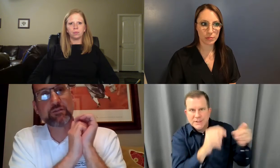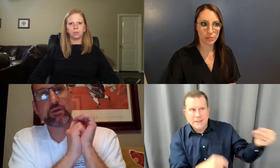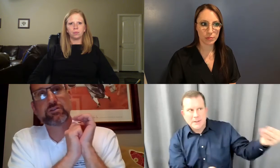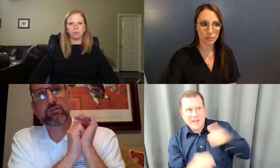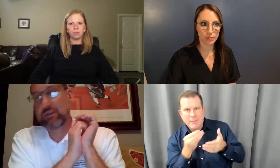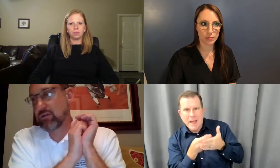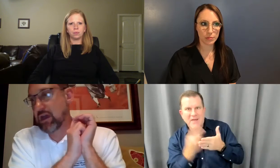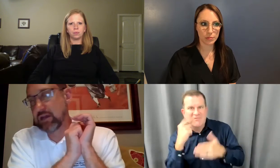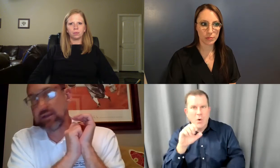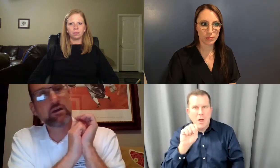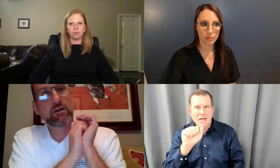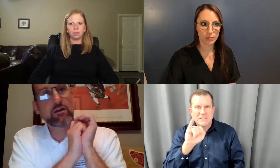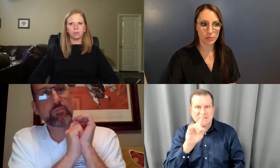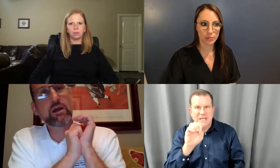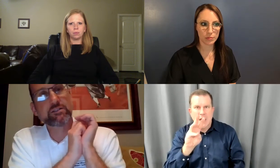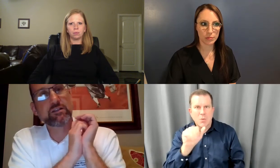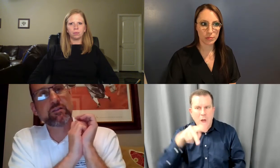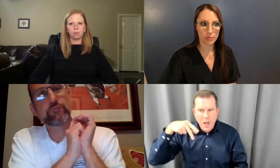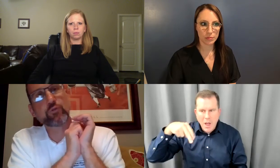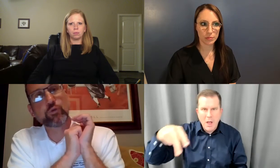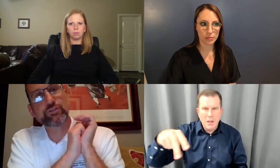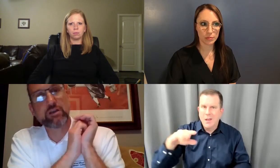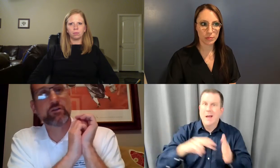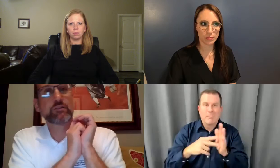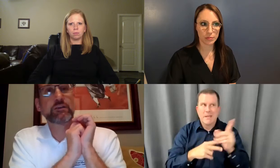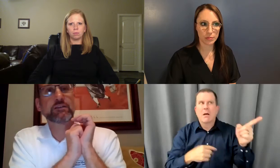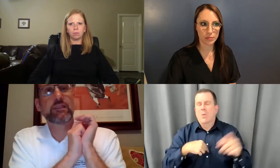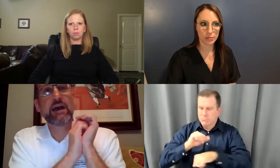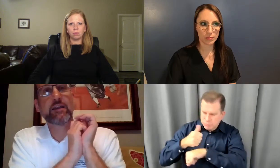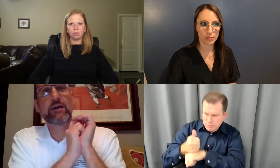and make sure that you had curb cuts in them for wheelchairs and things like that.